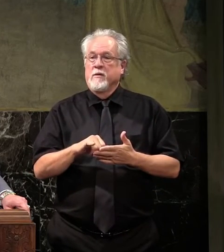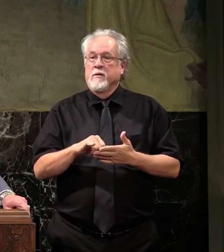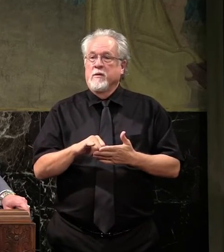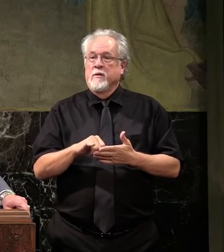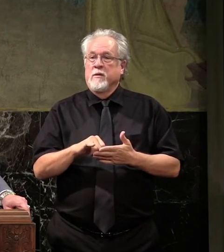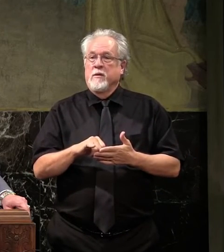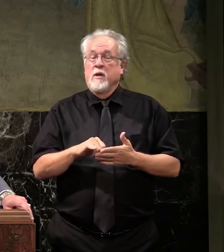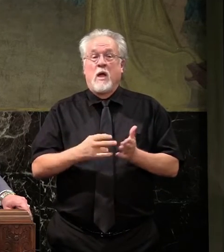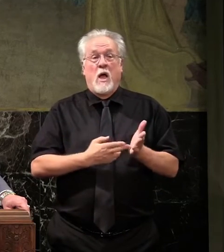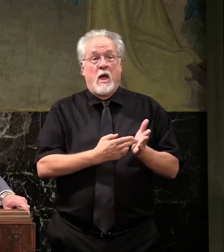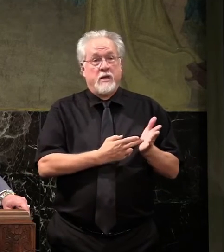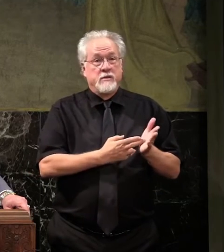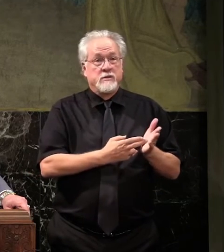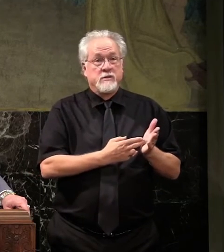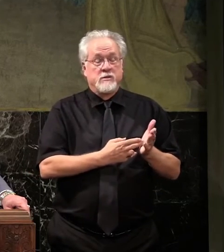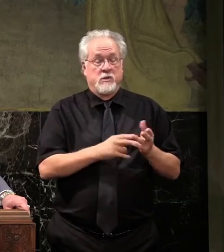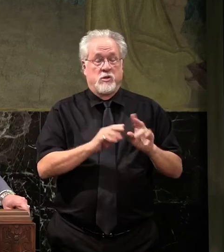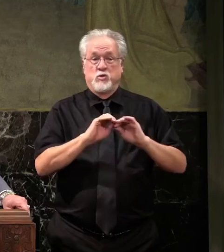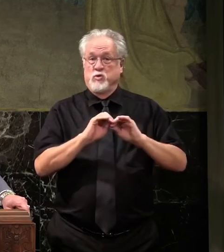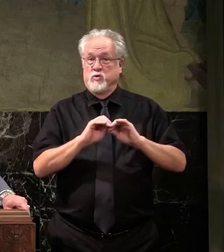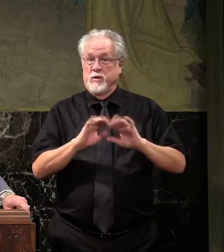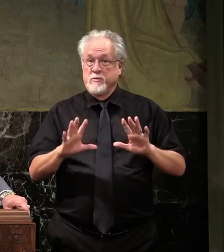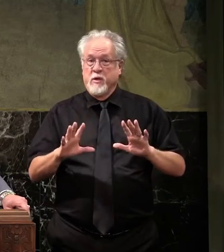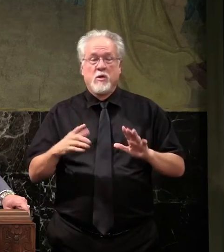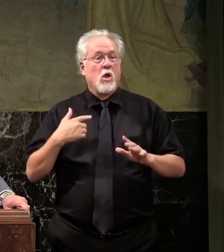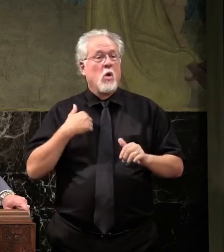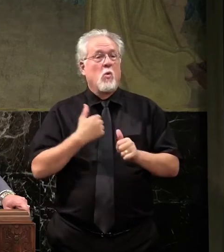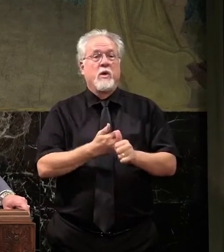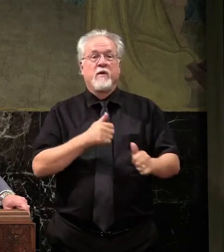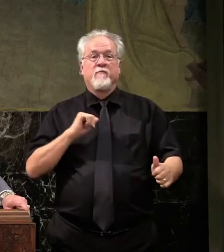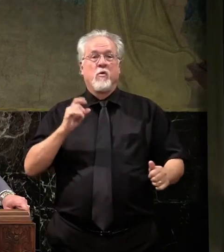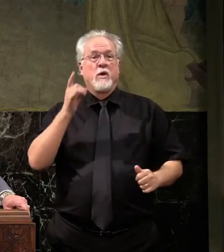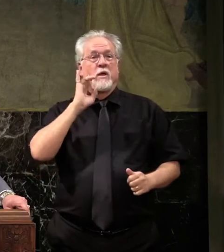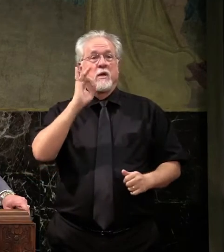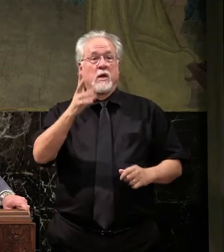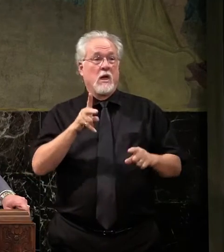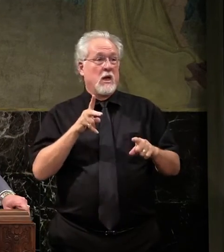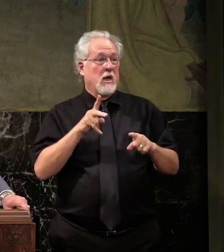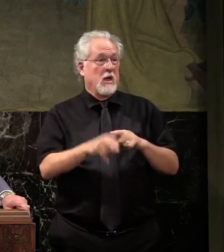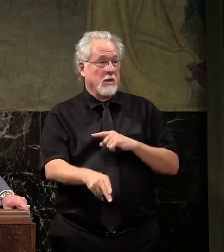honest and transparent. We avoided the catastrophic cuts that were imminent